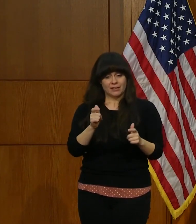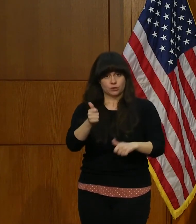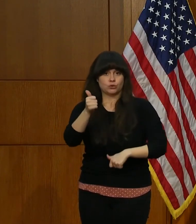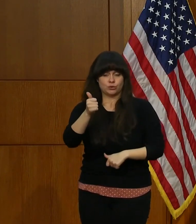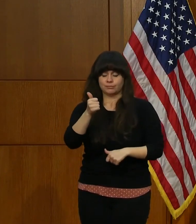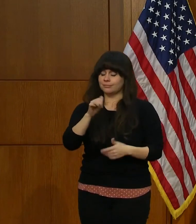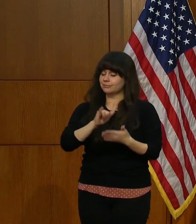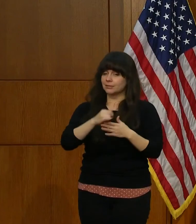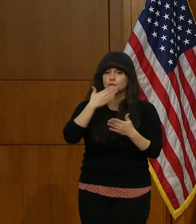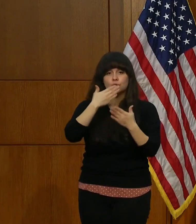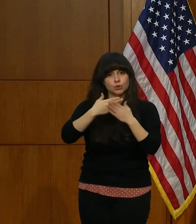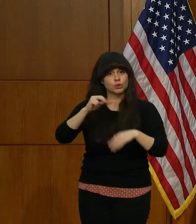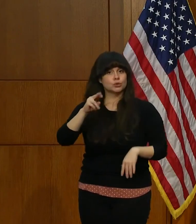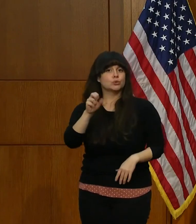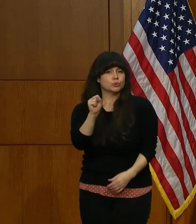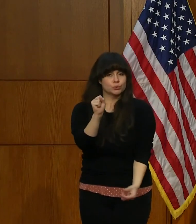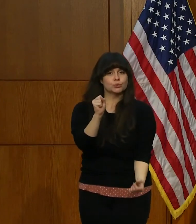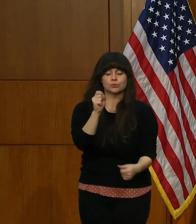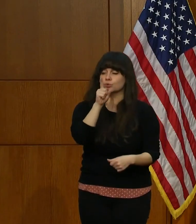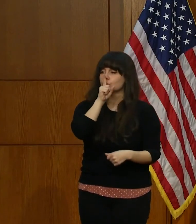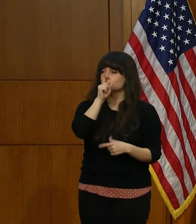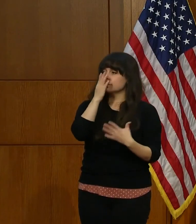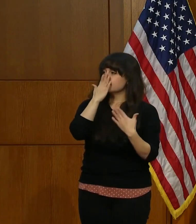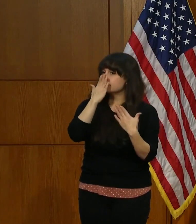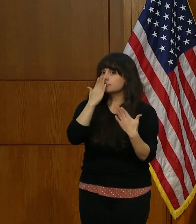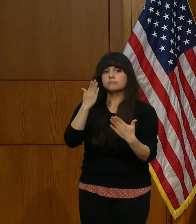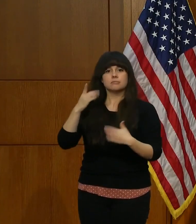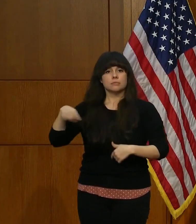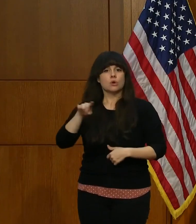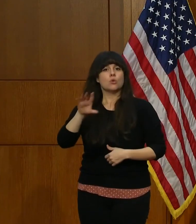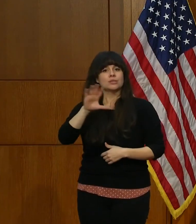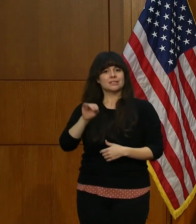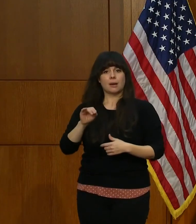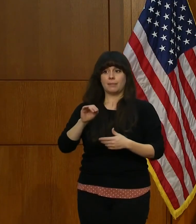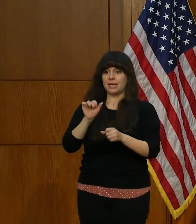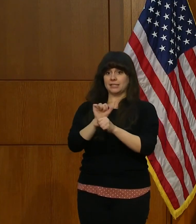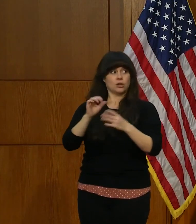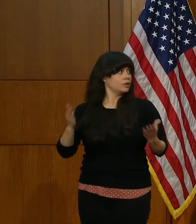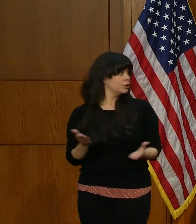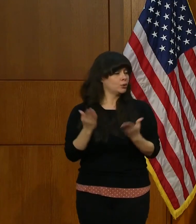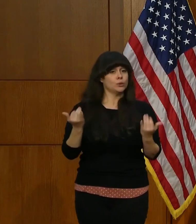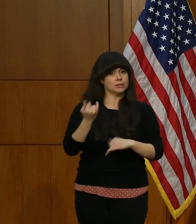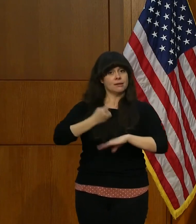MORE SHOTS IN MAURER, ARMS AND VIRGINIA AND THIS IS GOOD NEWS.